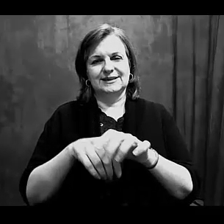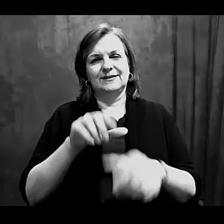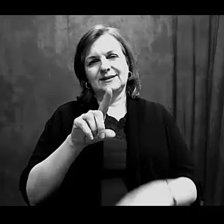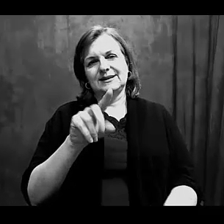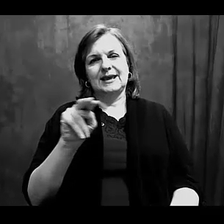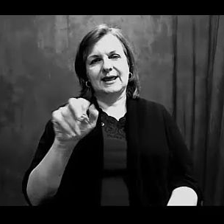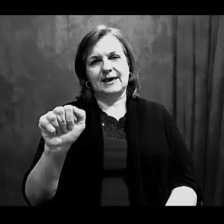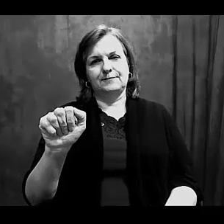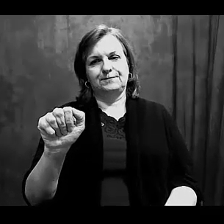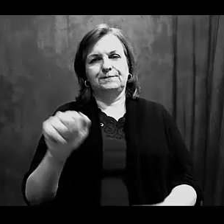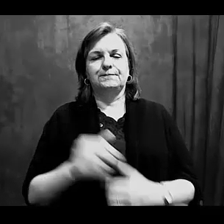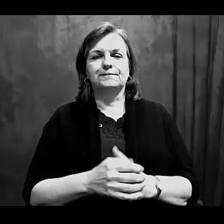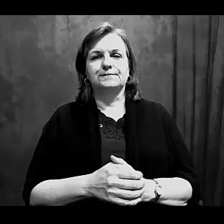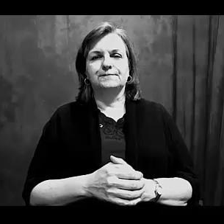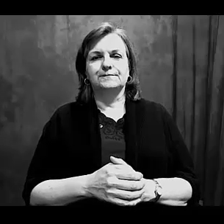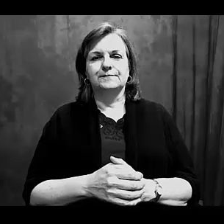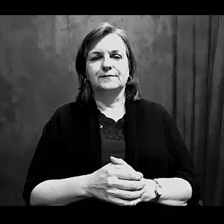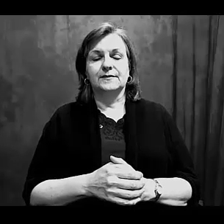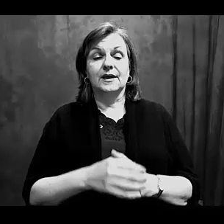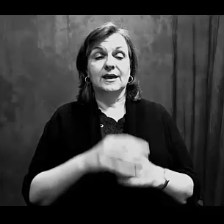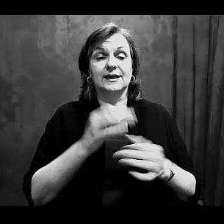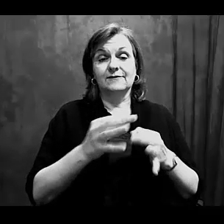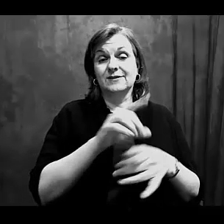changes in our DNA structure